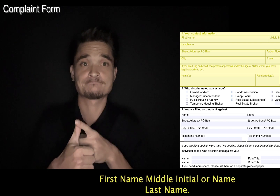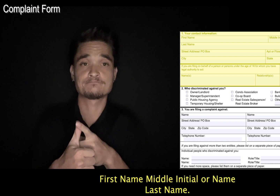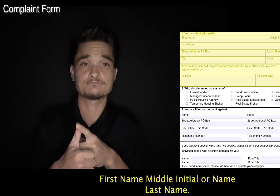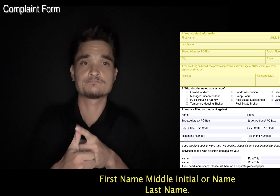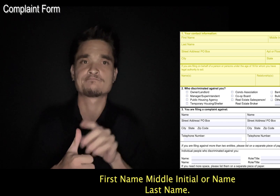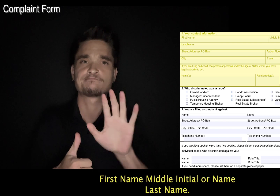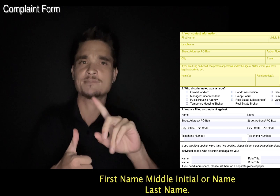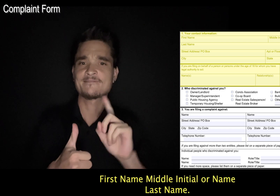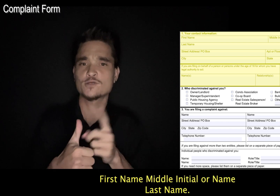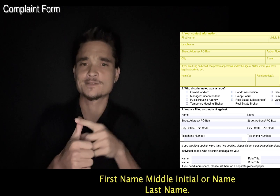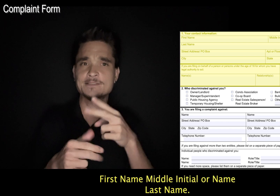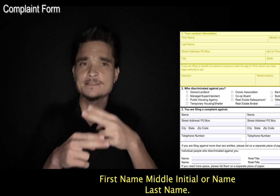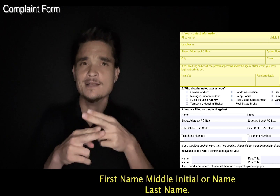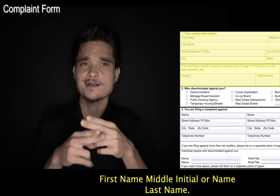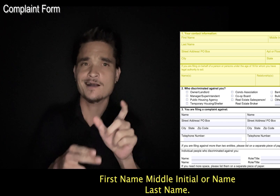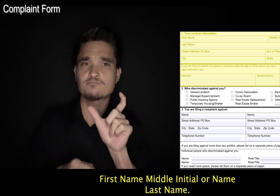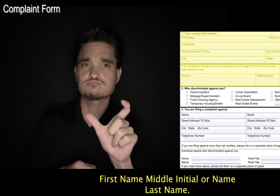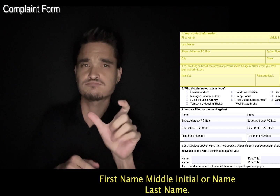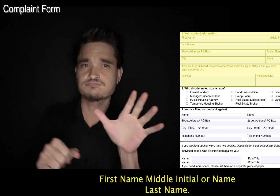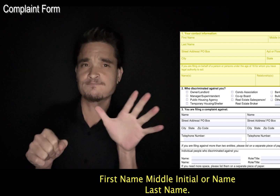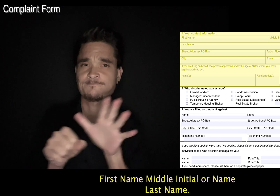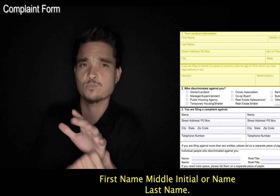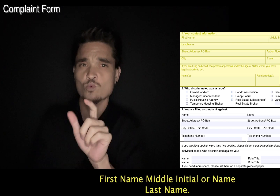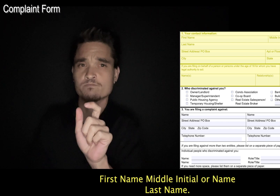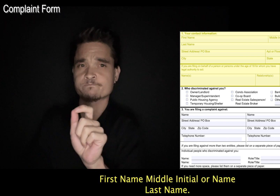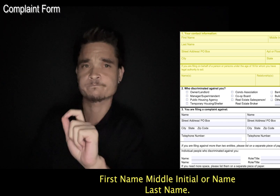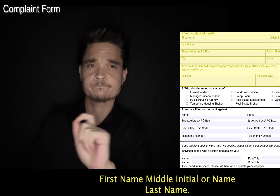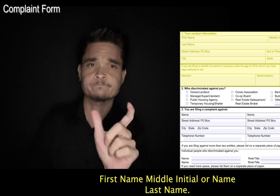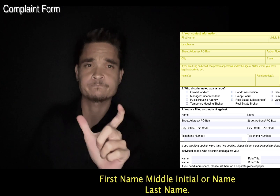First Name Middle Initial or Name Last Name.